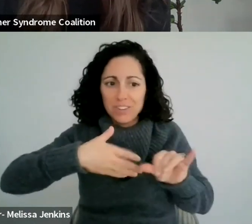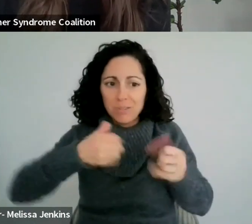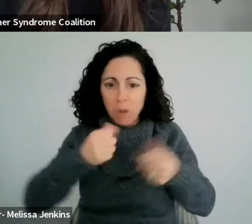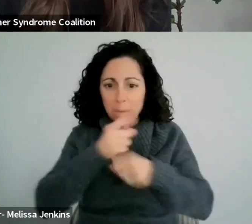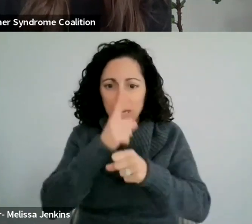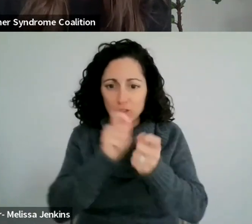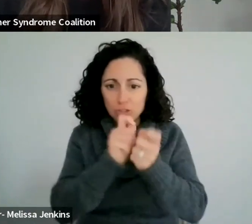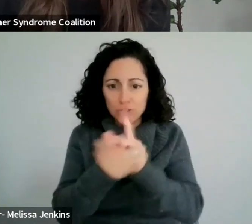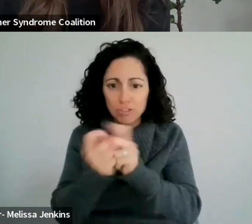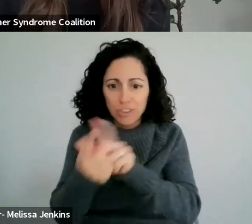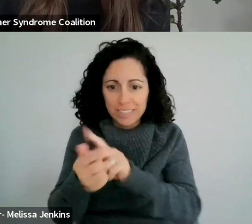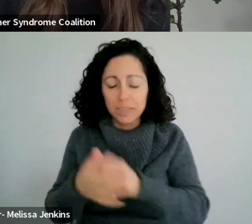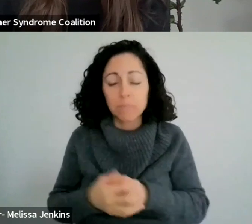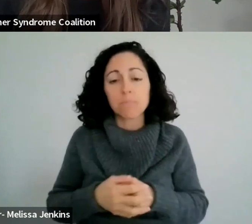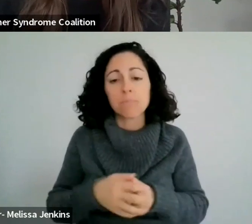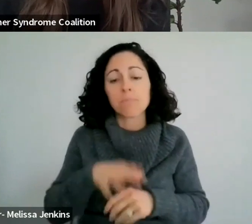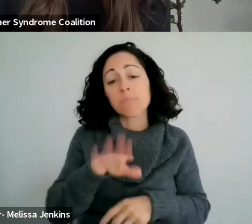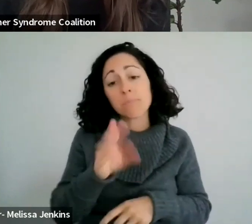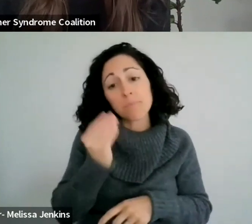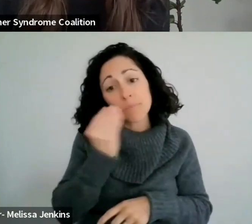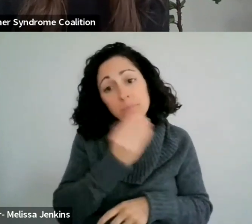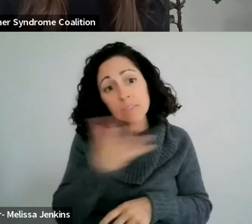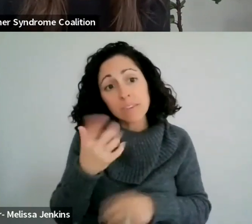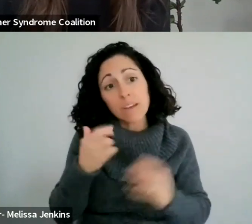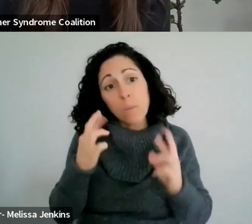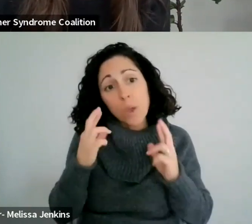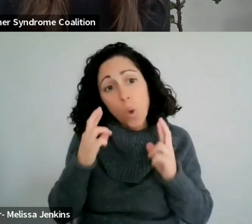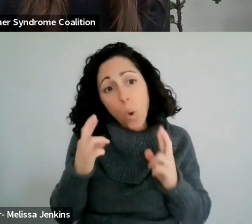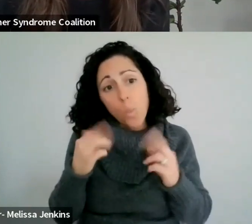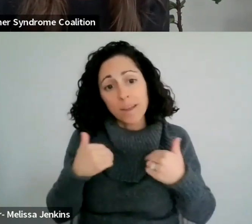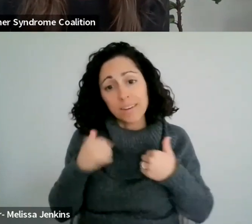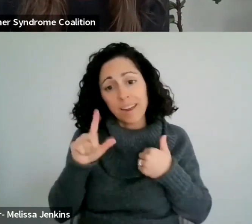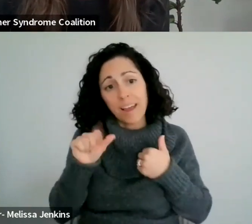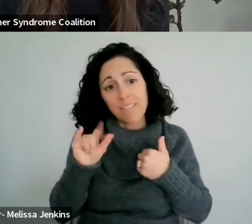It's worth noting we do hope to have Latin American sites.